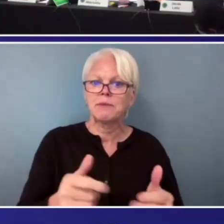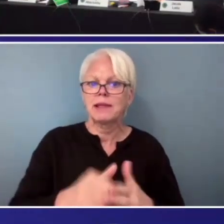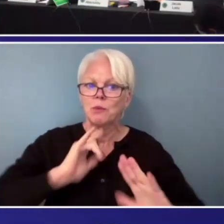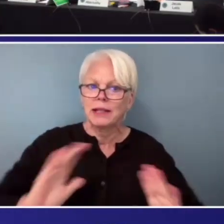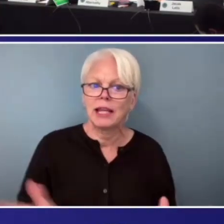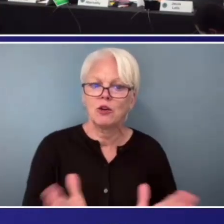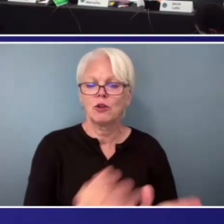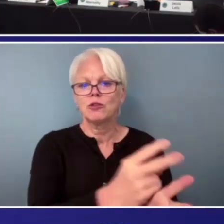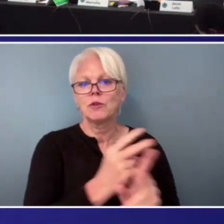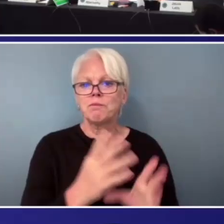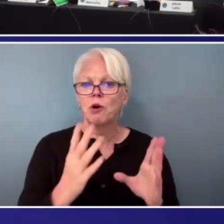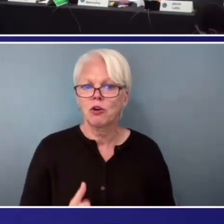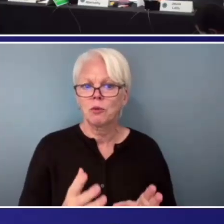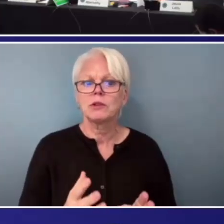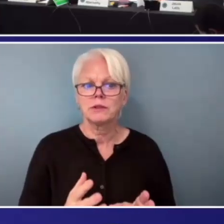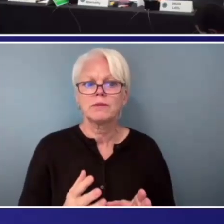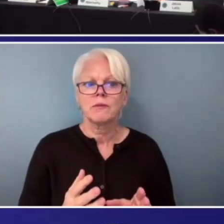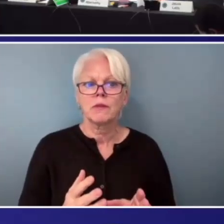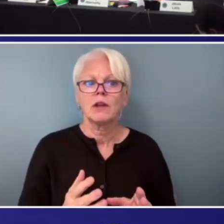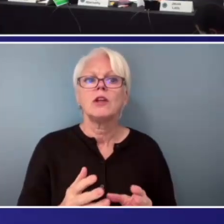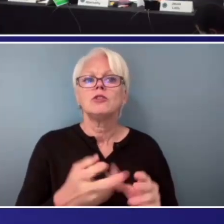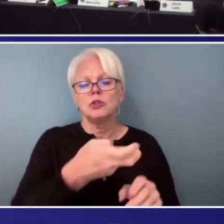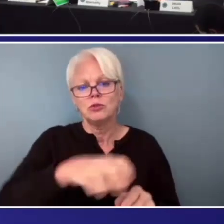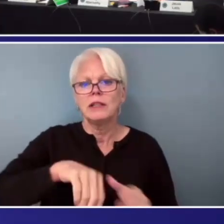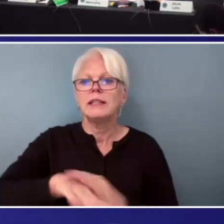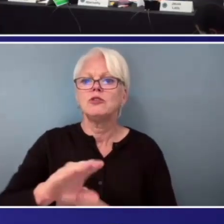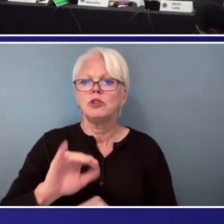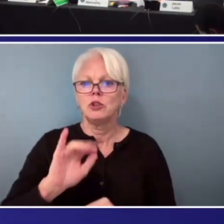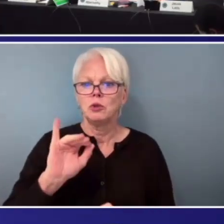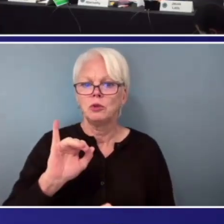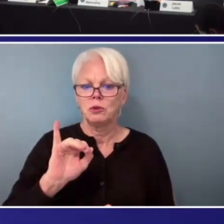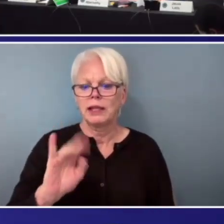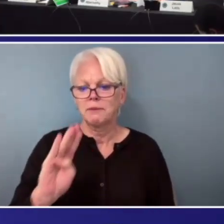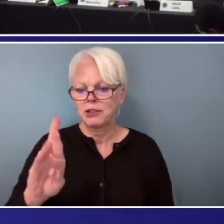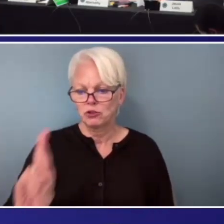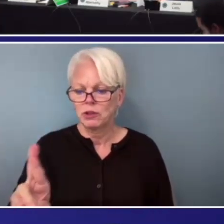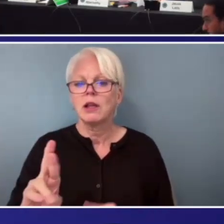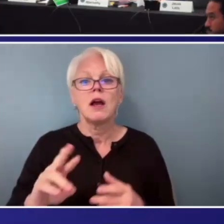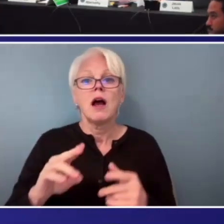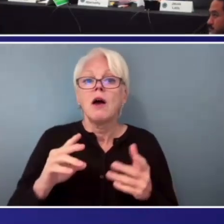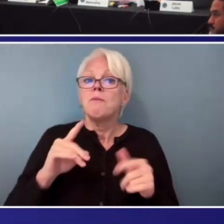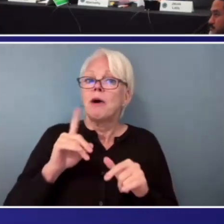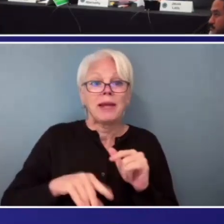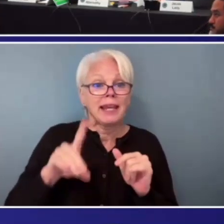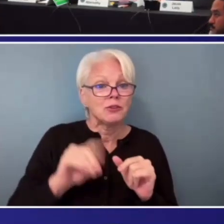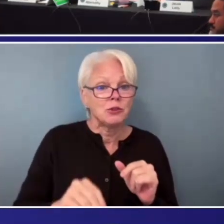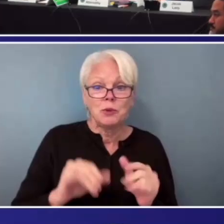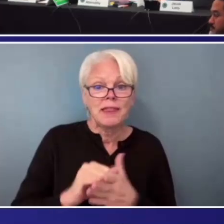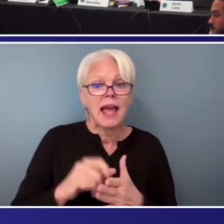borrowers to enter Income Based Repayment. But we cannot do that without the borrower's consent. And we cannot do that without getting the